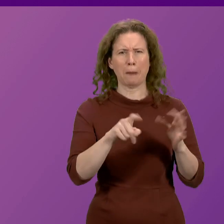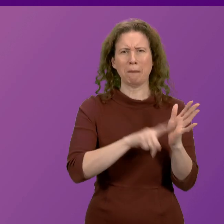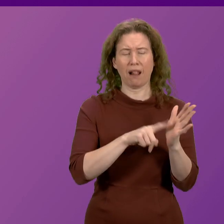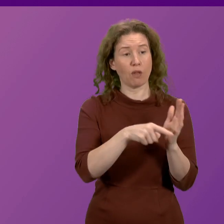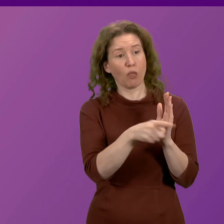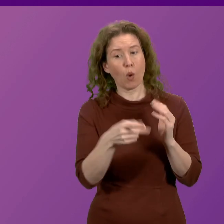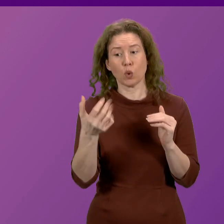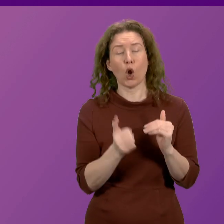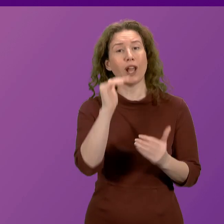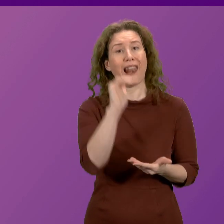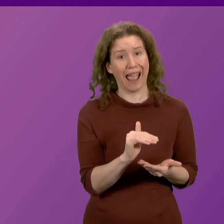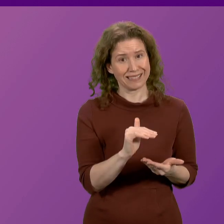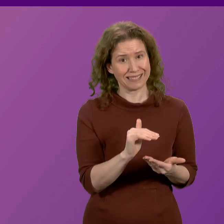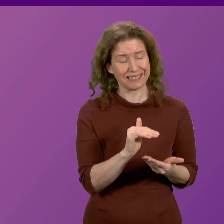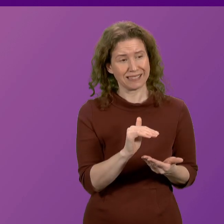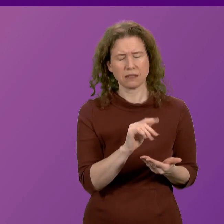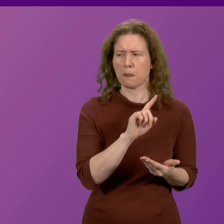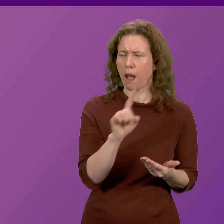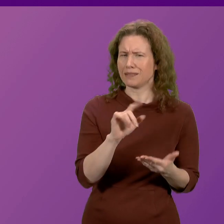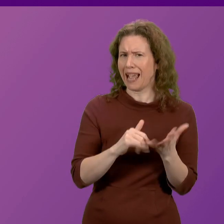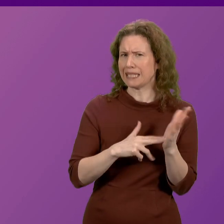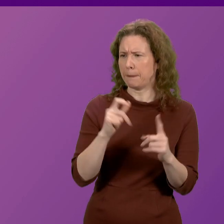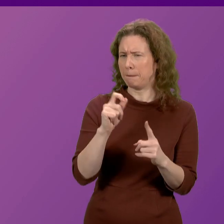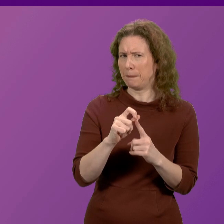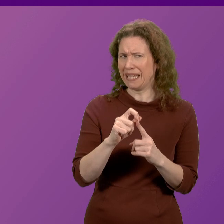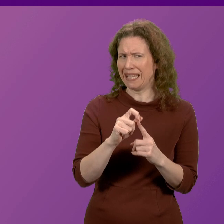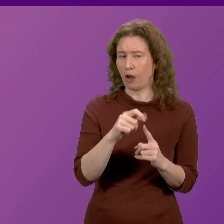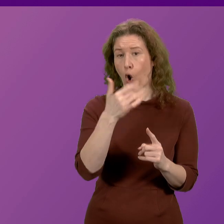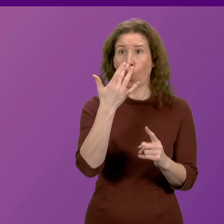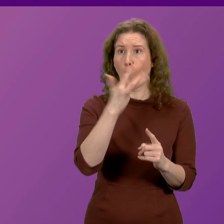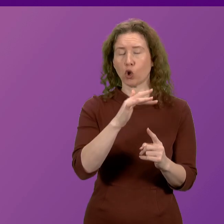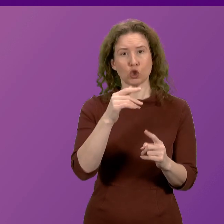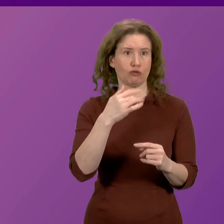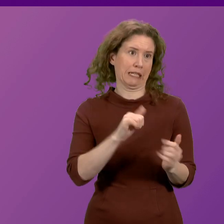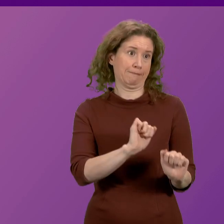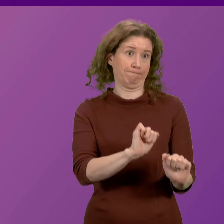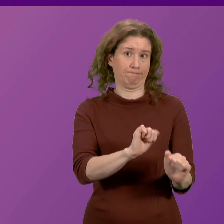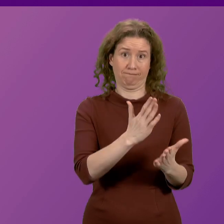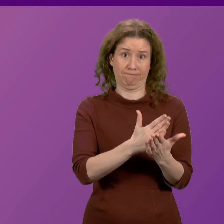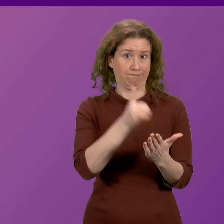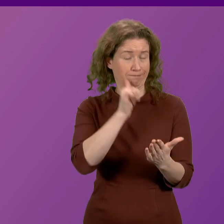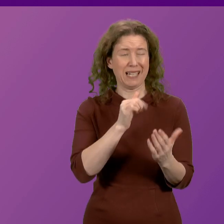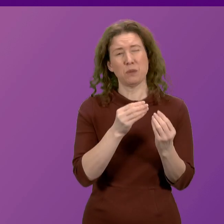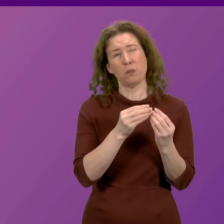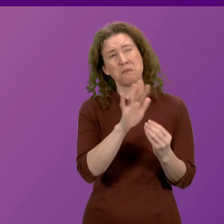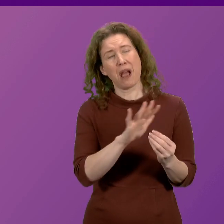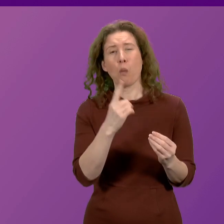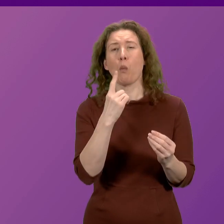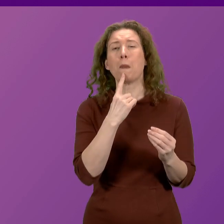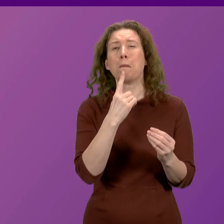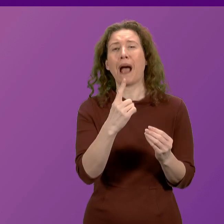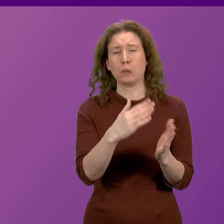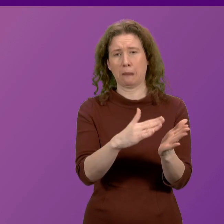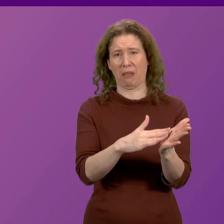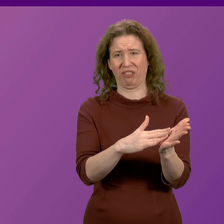earners, but the SNP’s con trick is worth, at most, £1 a month to people who earn less